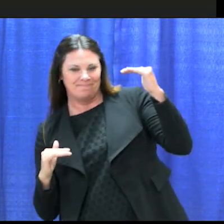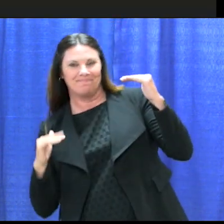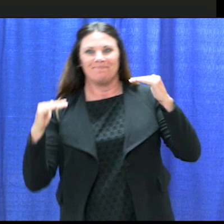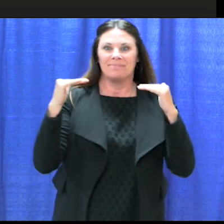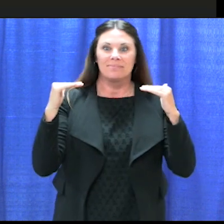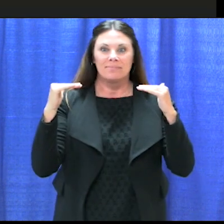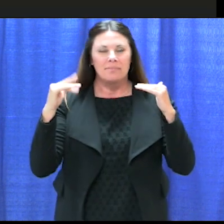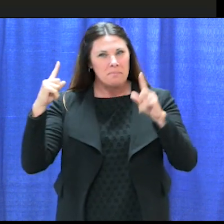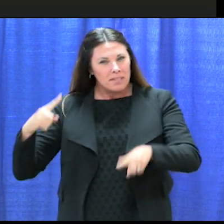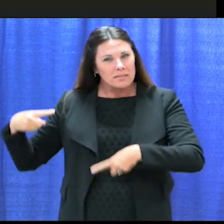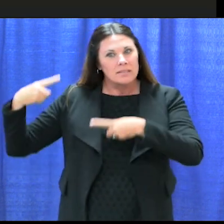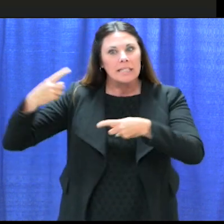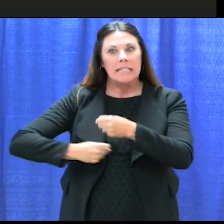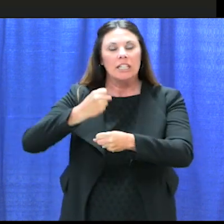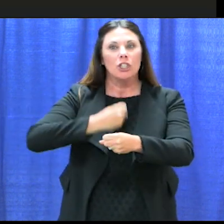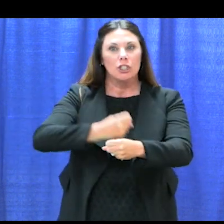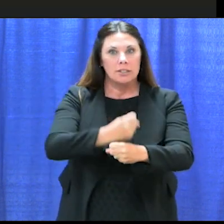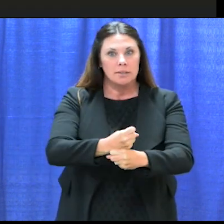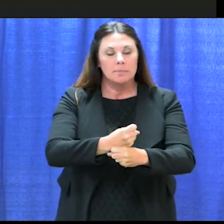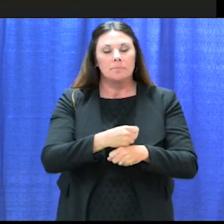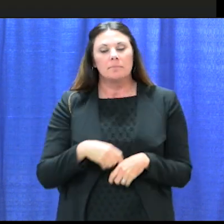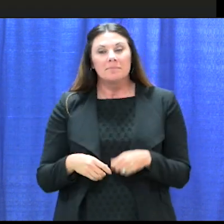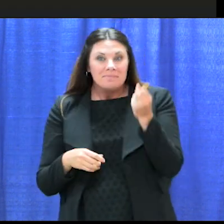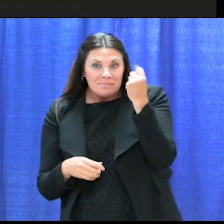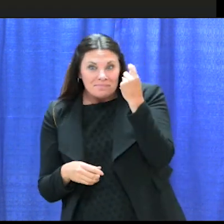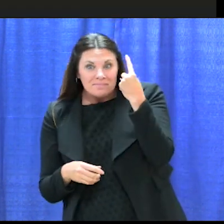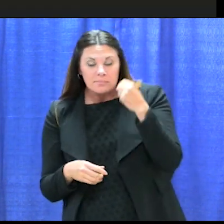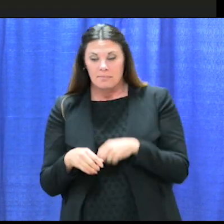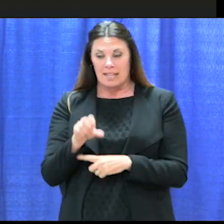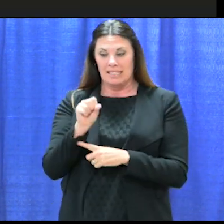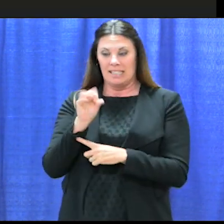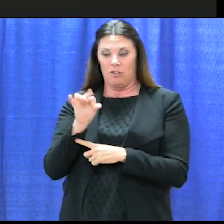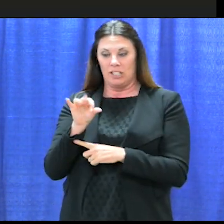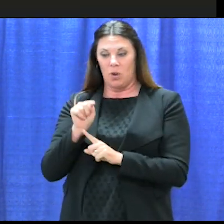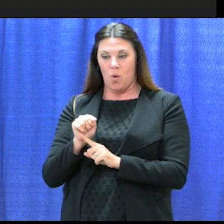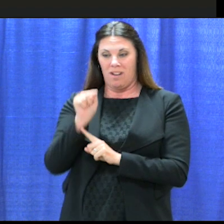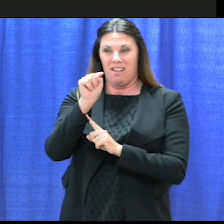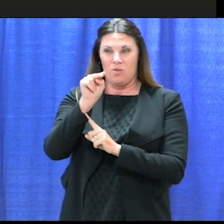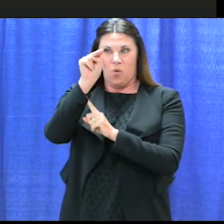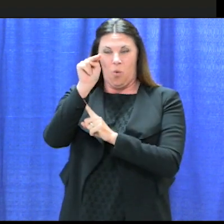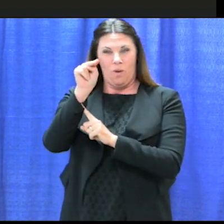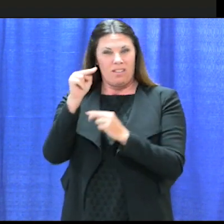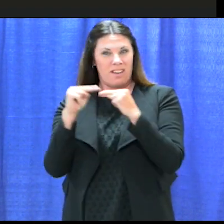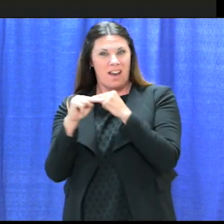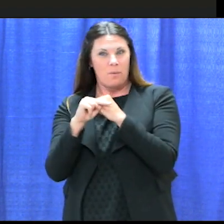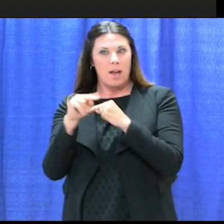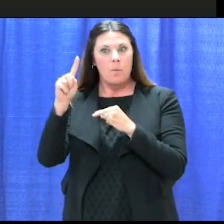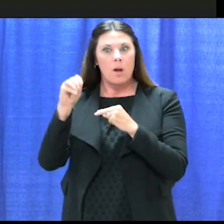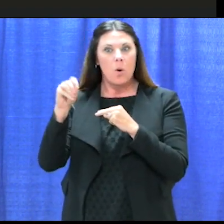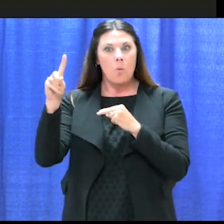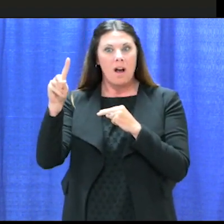A few hours north of San Francisco up highway 101 folks literally step back in time.